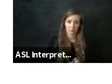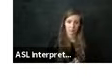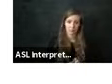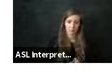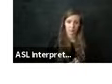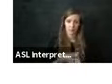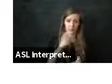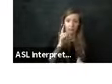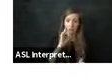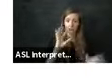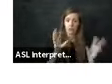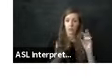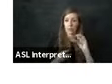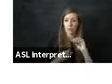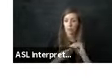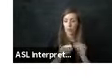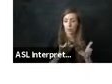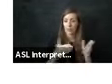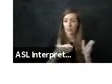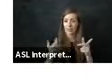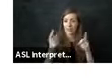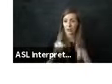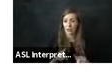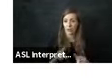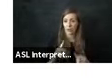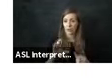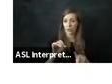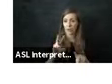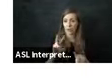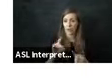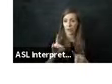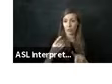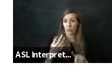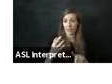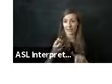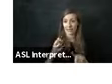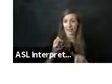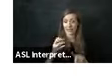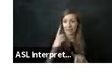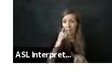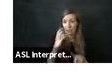at the deaths that occurred, Kova, 19 contributed to 12% of total deaths for